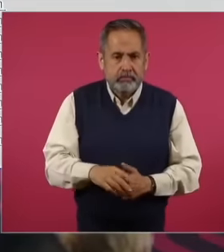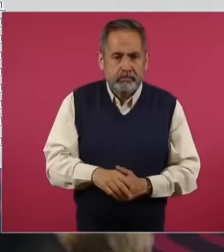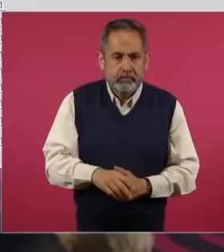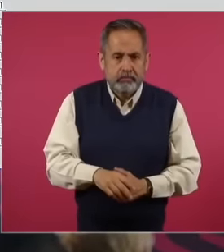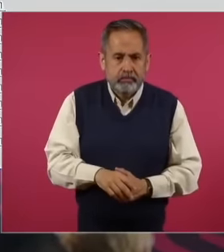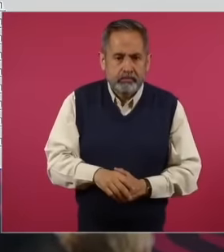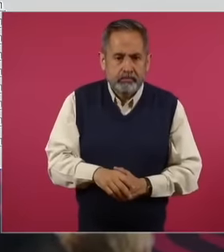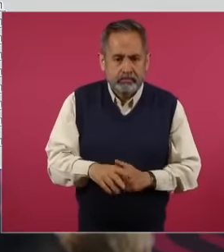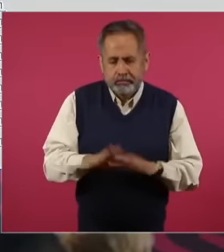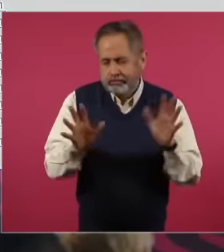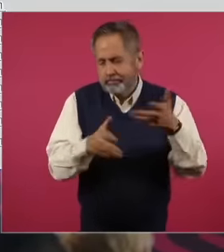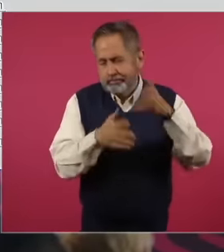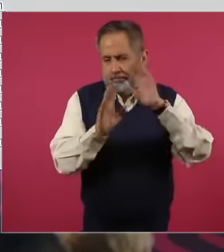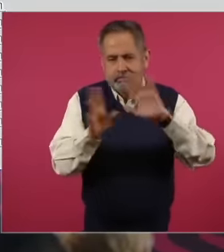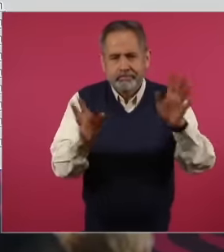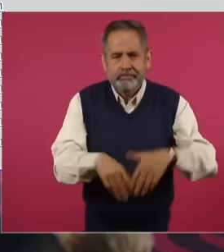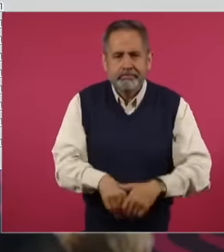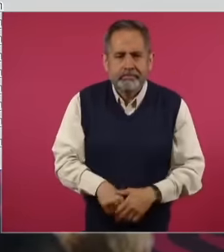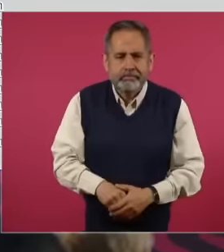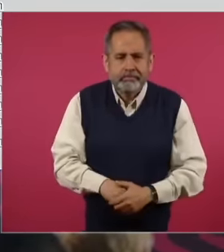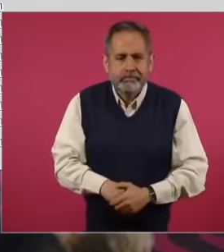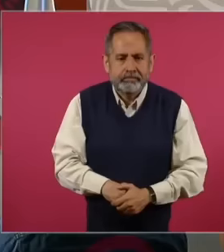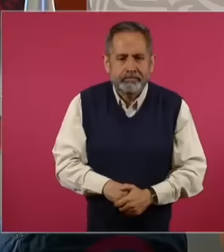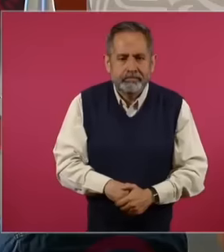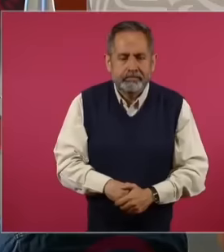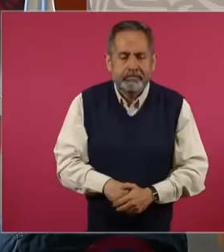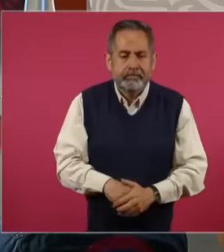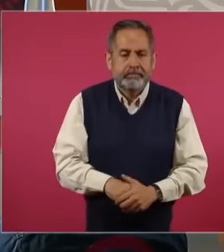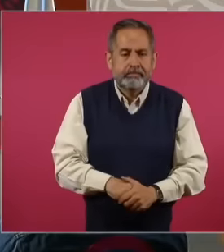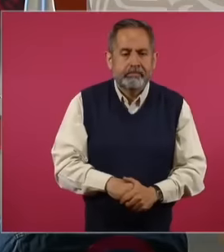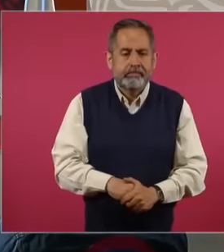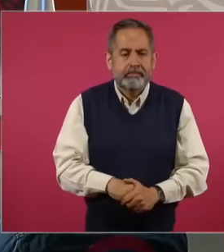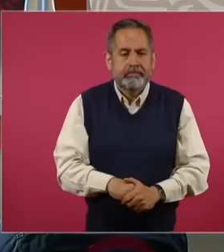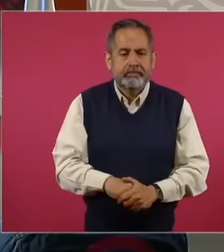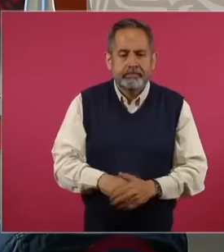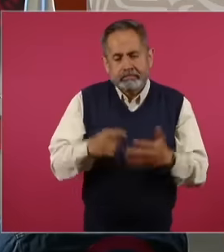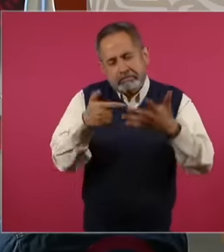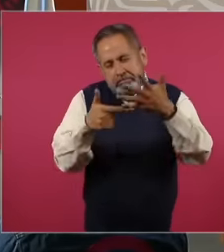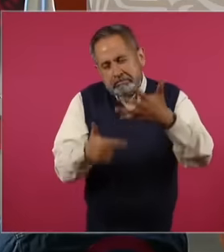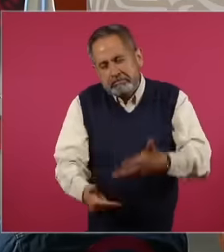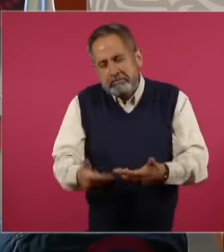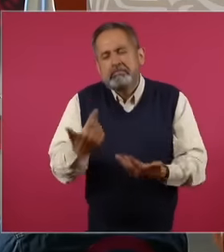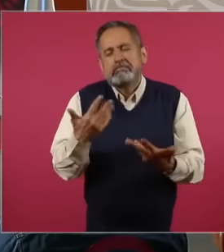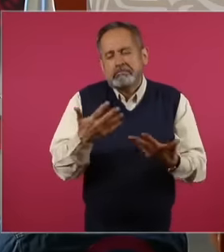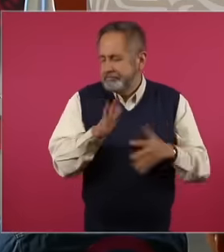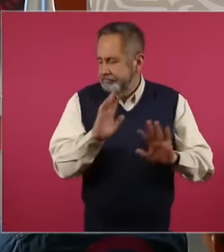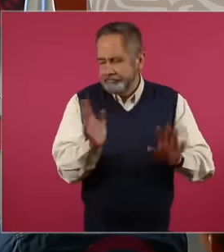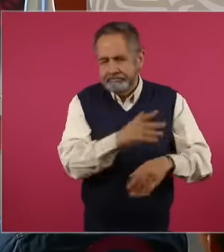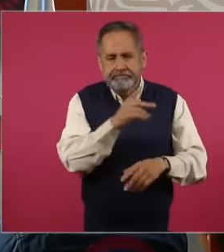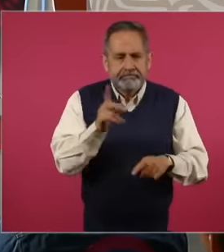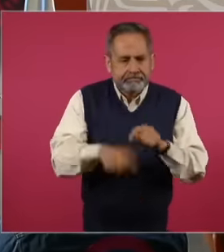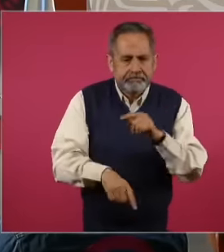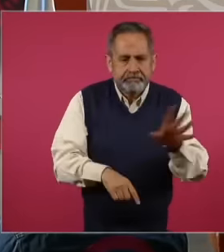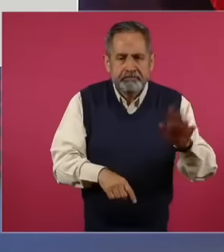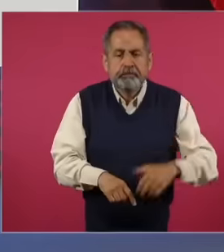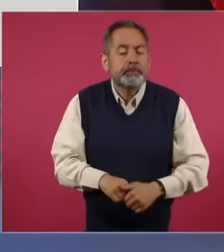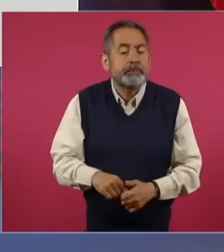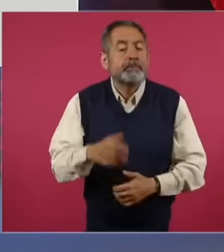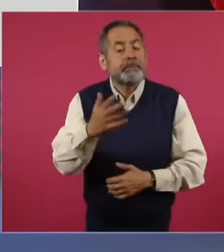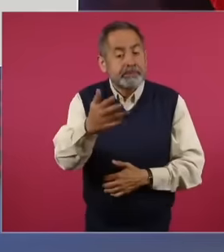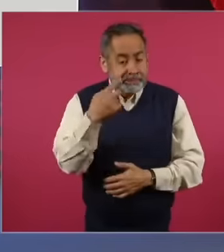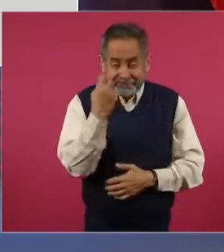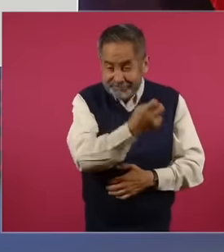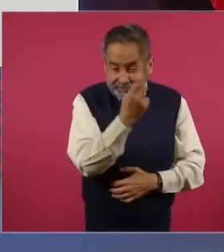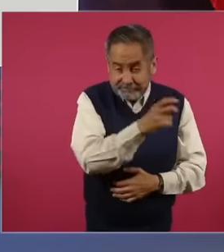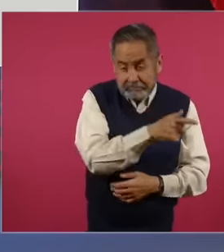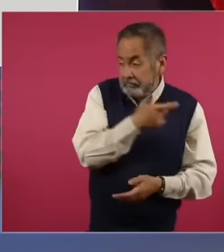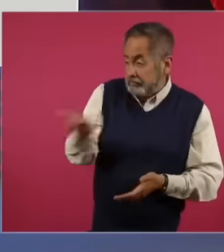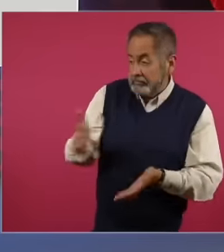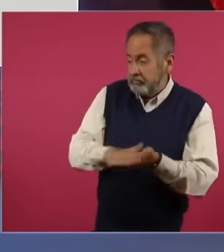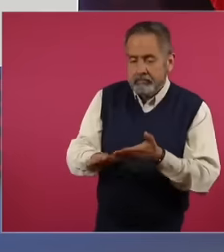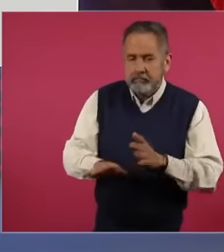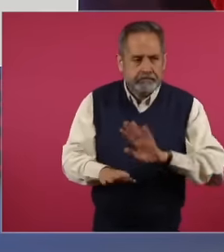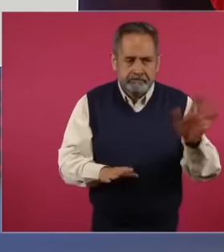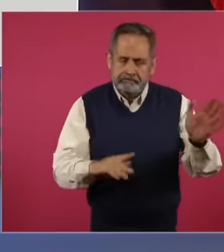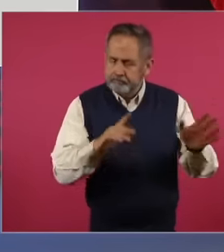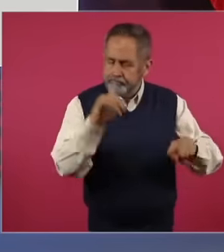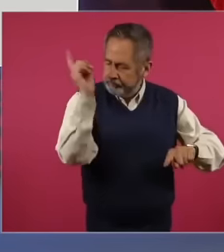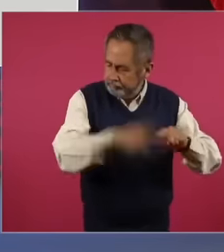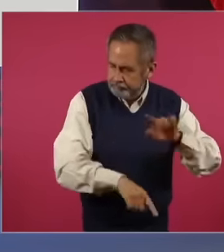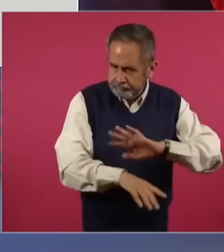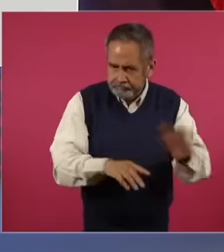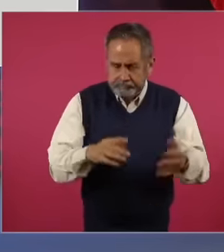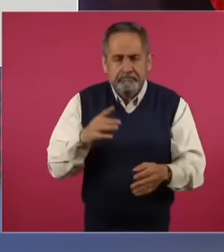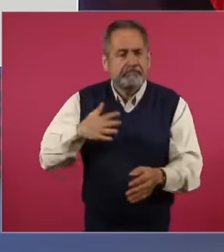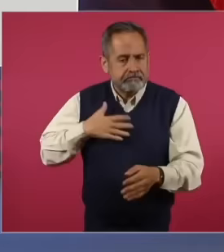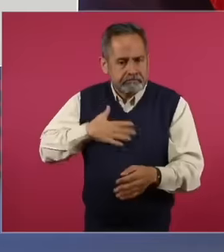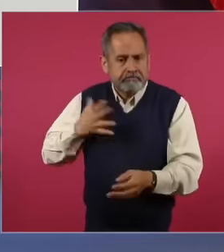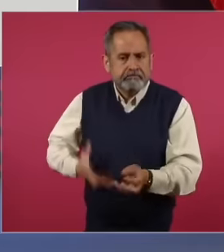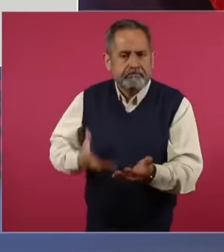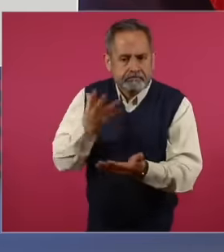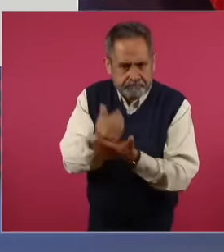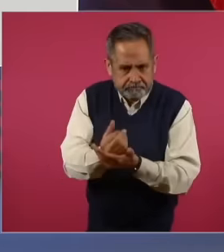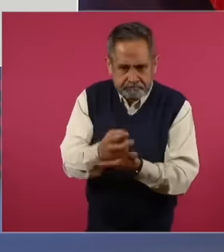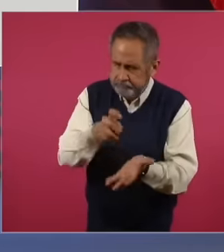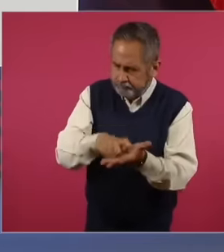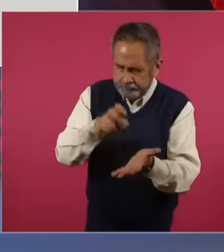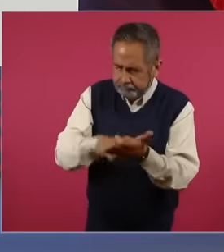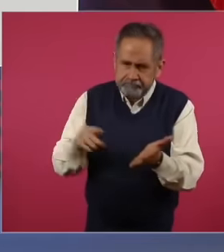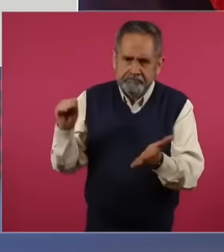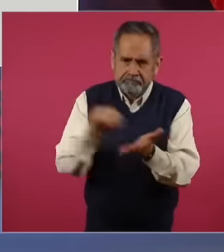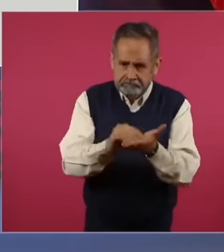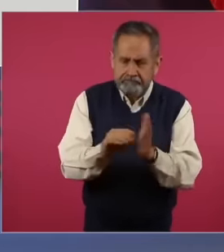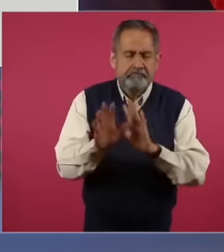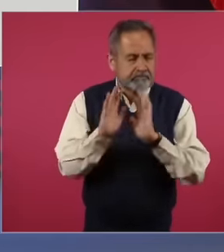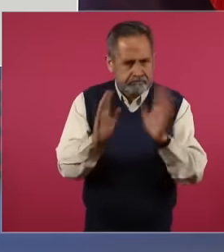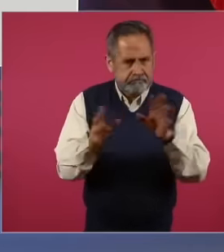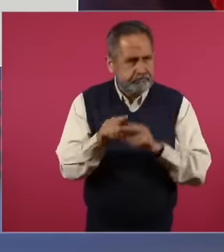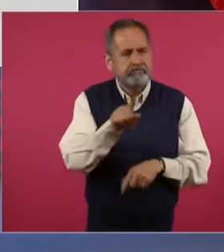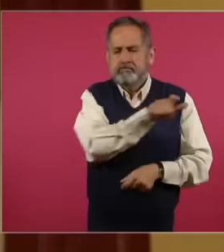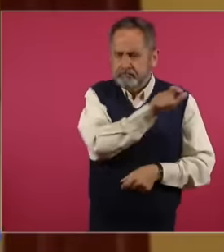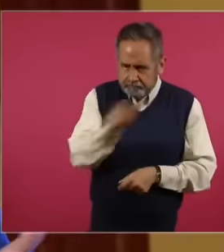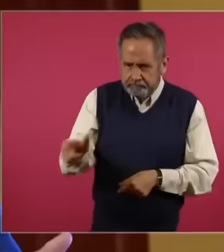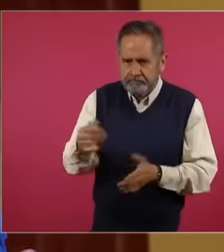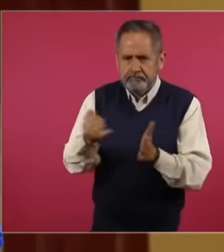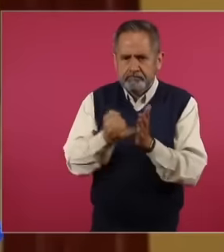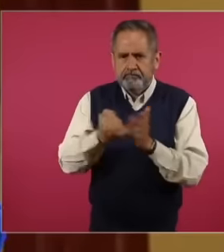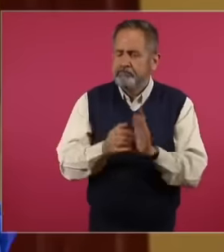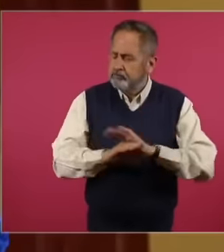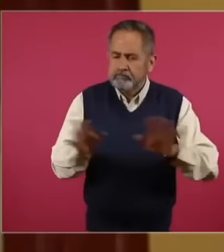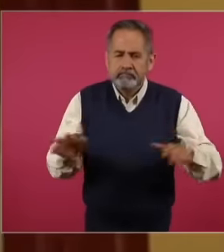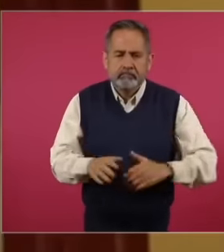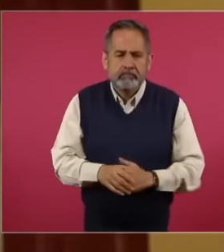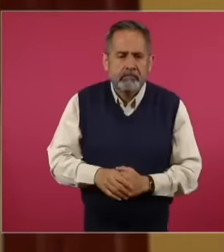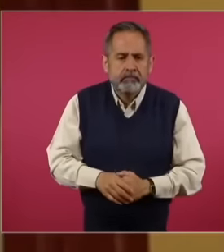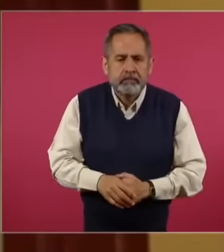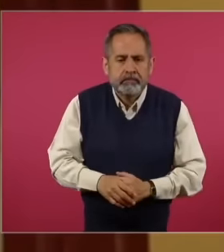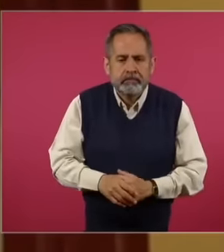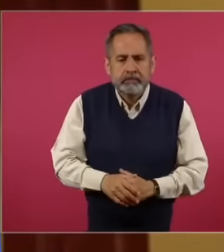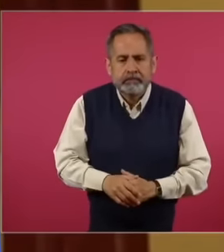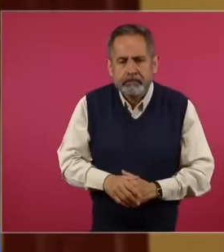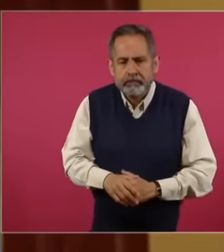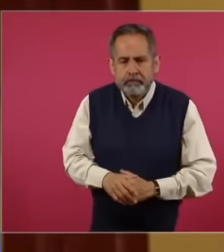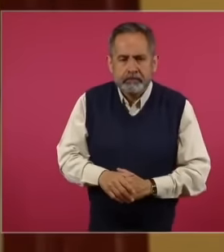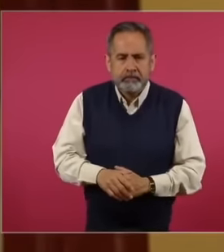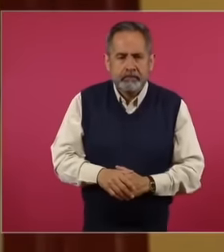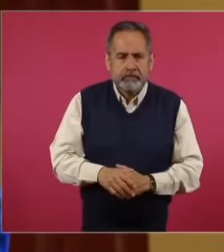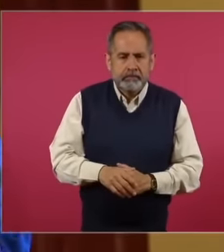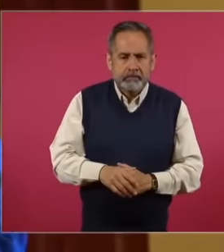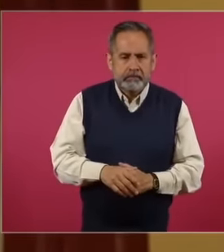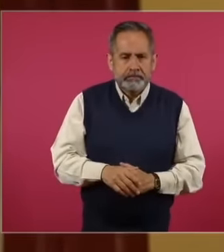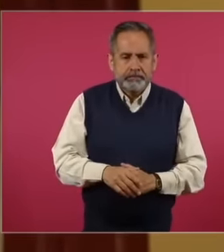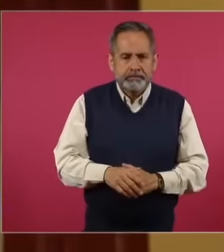why do I follow you because this has already been corrected because we achieved it when